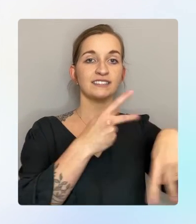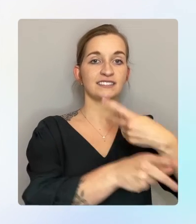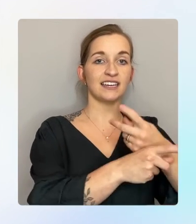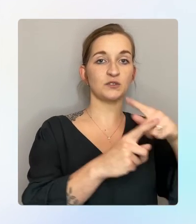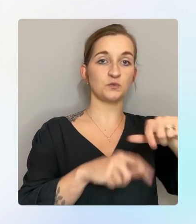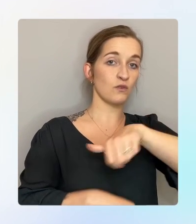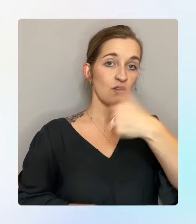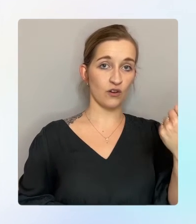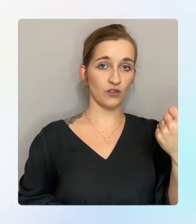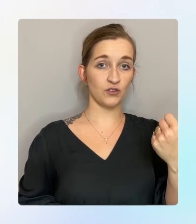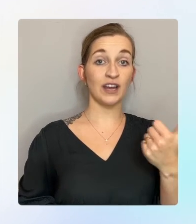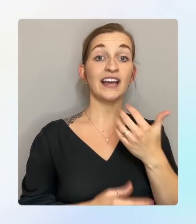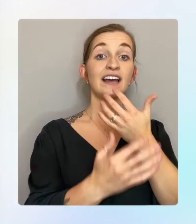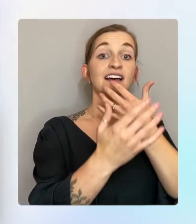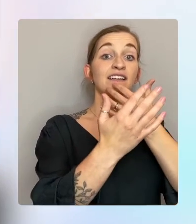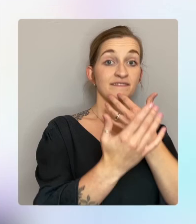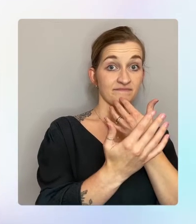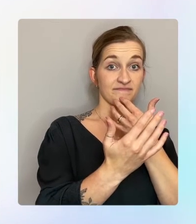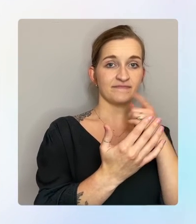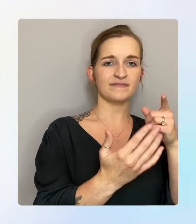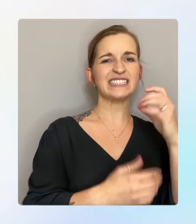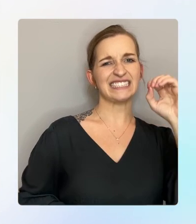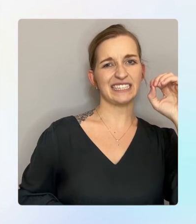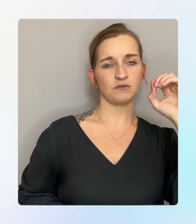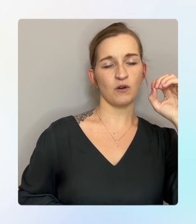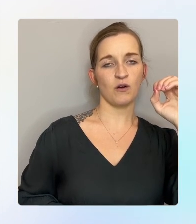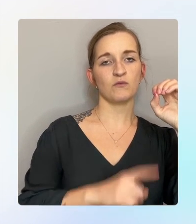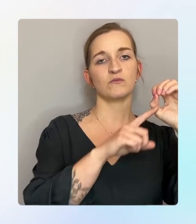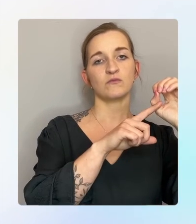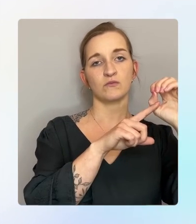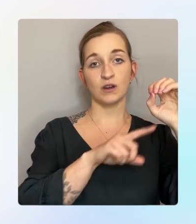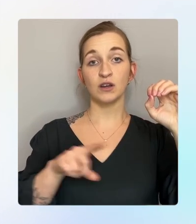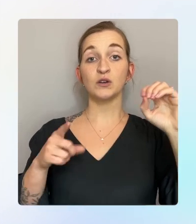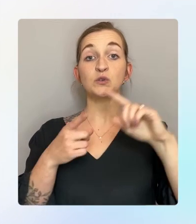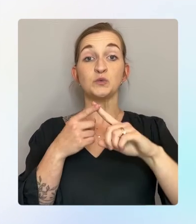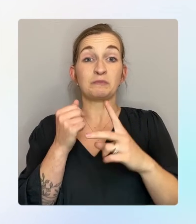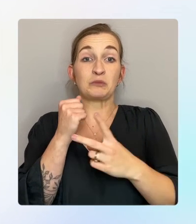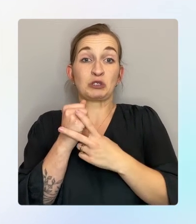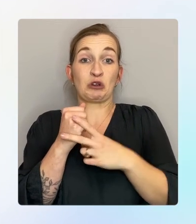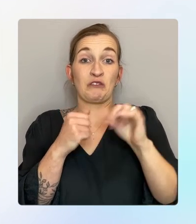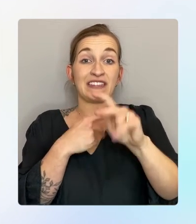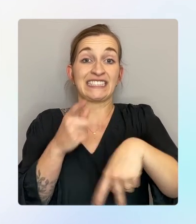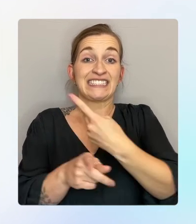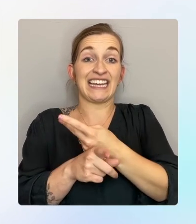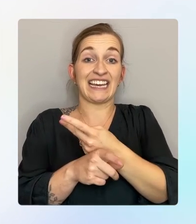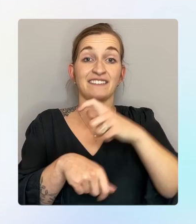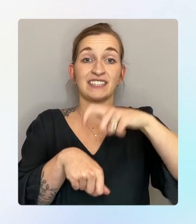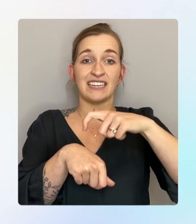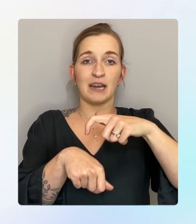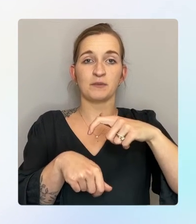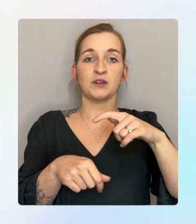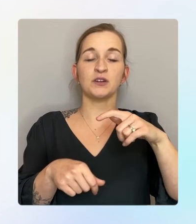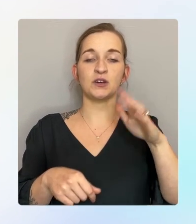The initial state is idle or zero. To preserve the state of the timer, we can instantiate the "Stored value" patch,